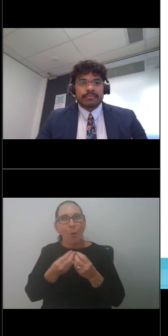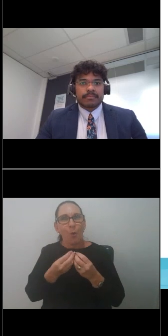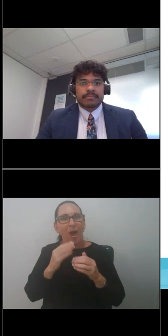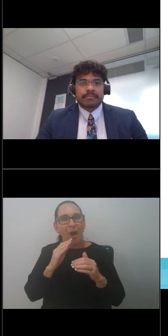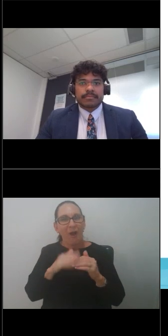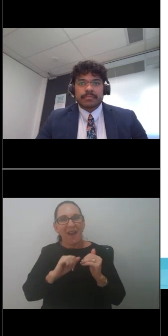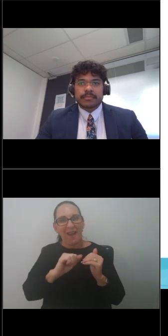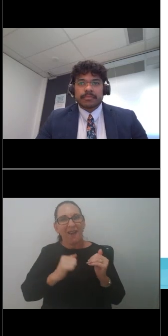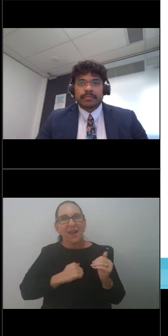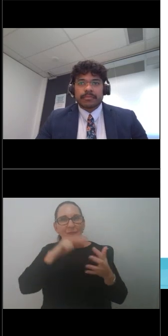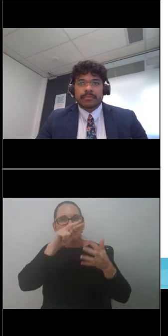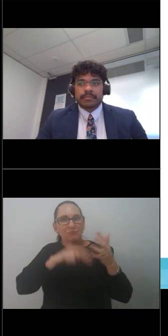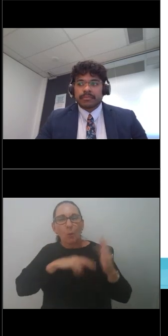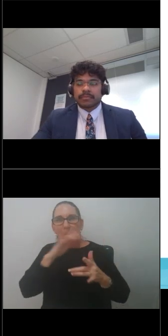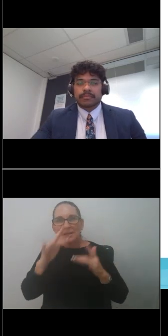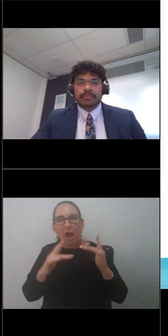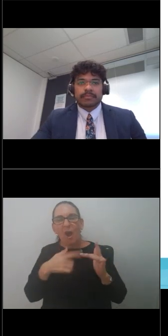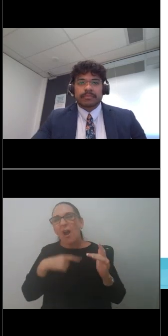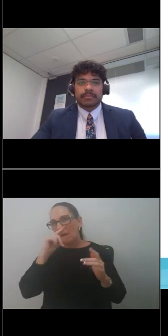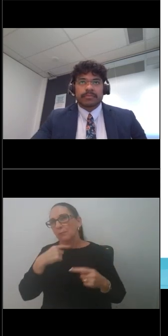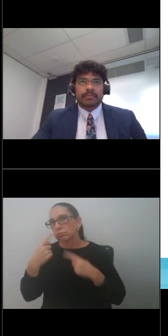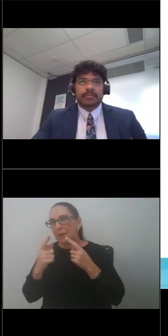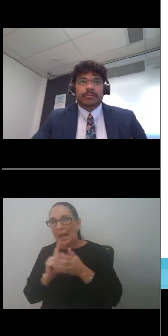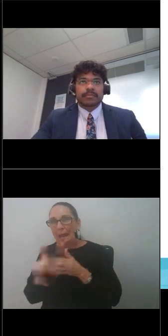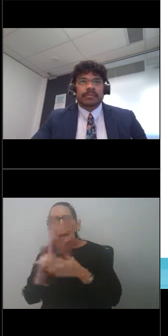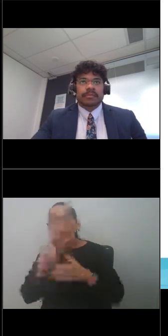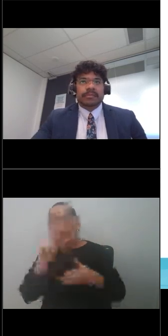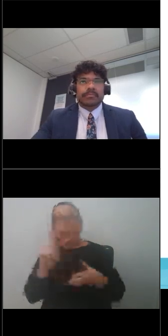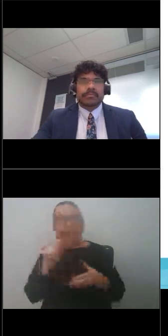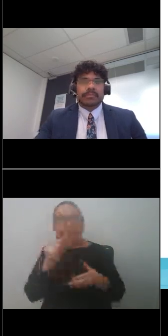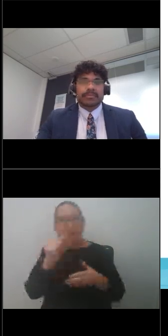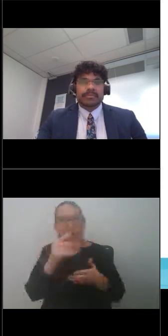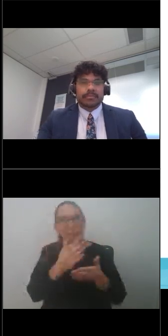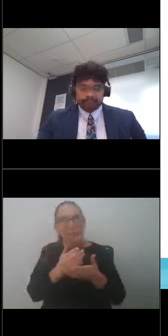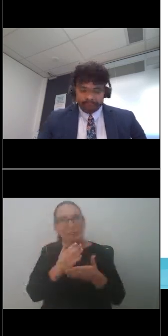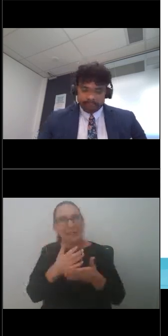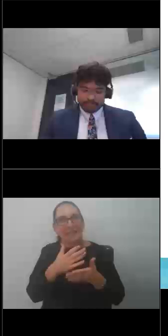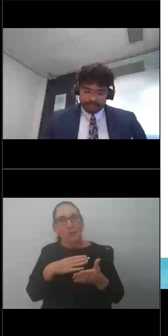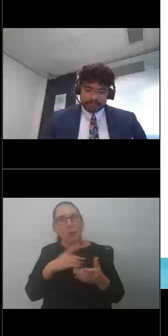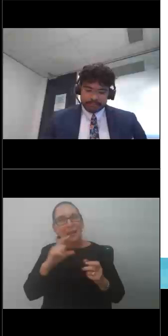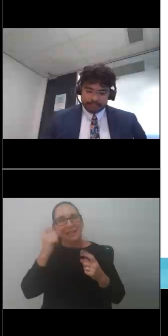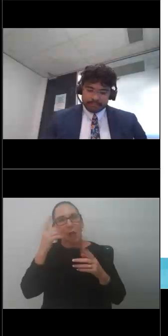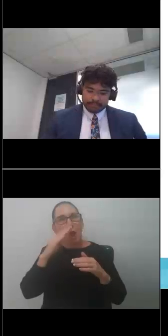the thing is um until you really understand what we mean by storytelling and I've talked about it